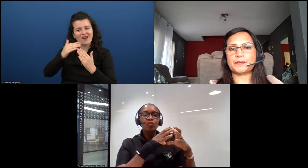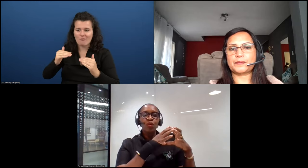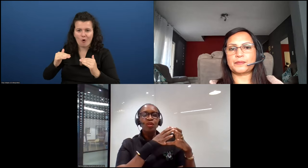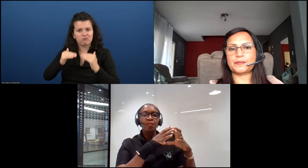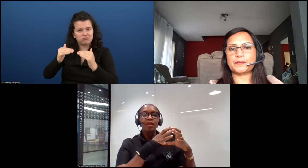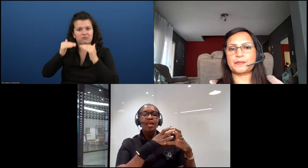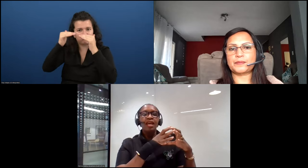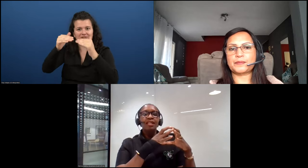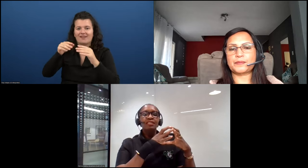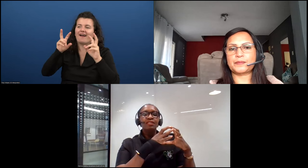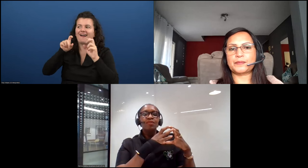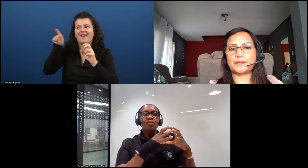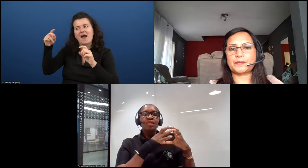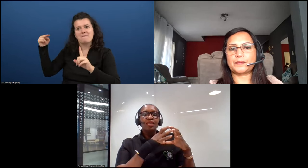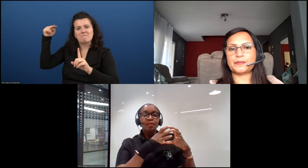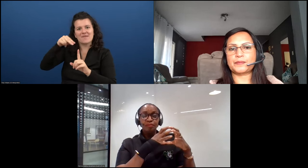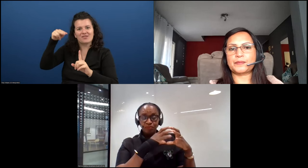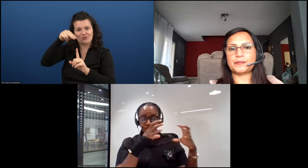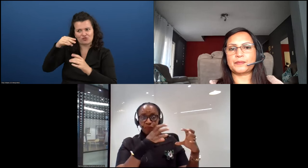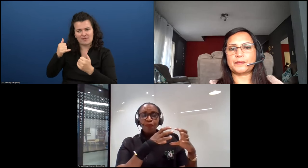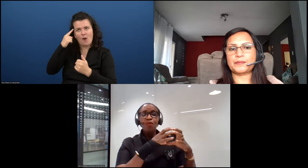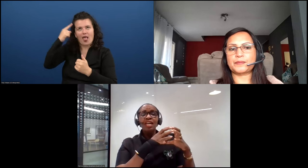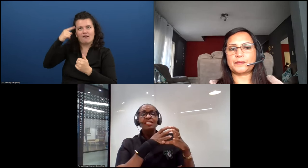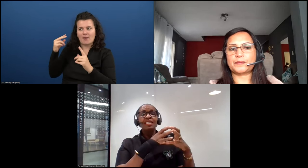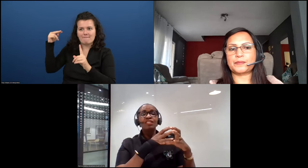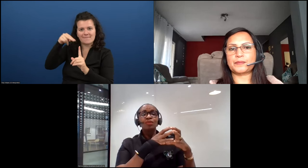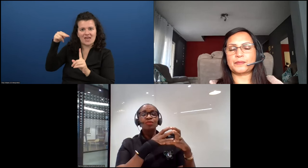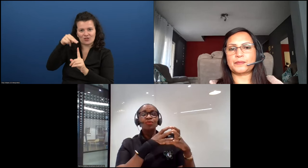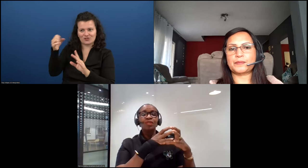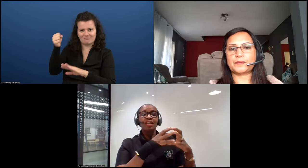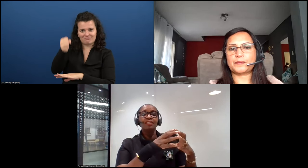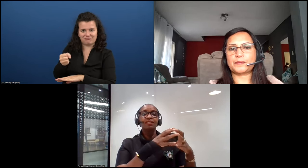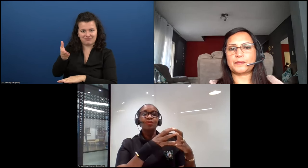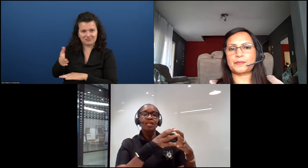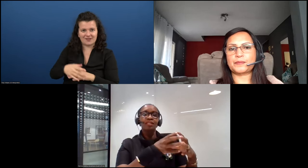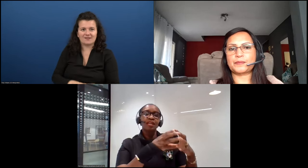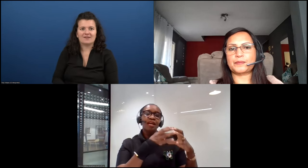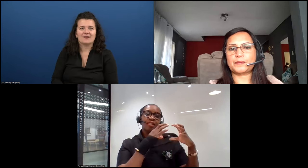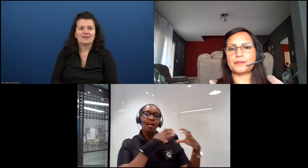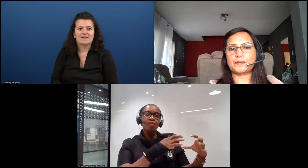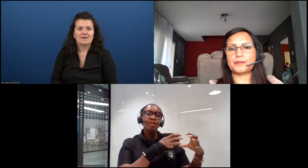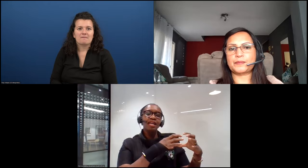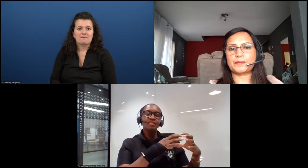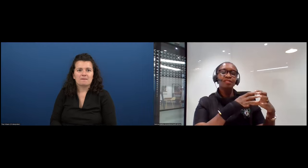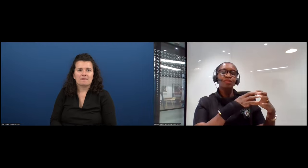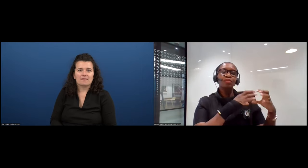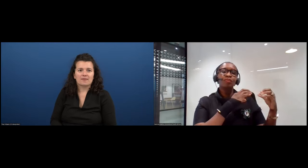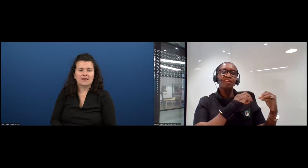program. And you know, the whole idea is also to get to get the alumni, you know, to provide